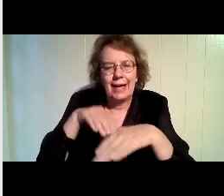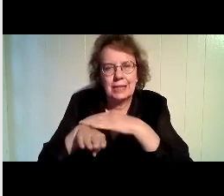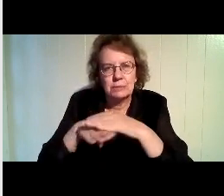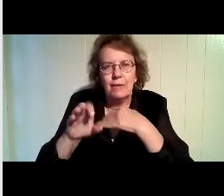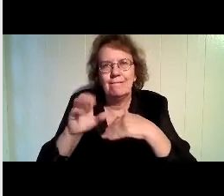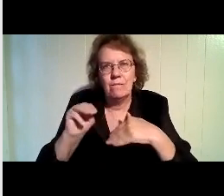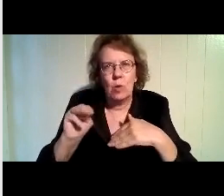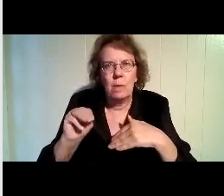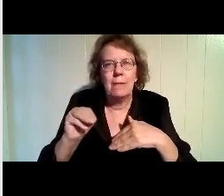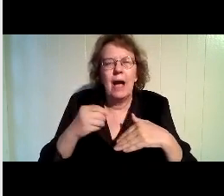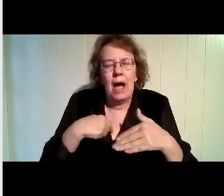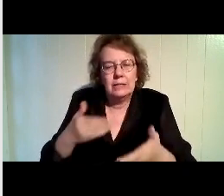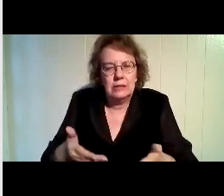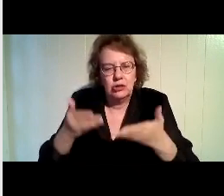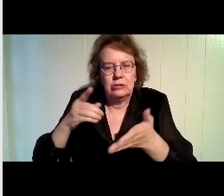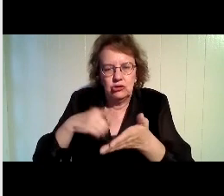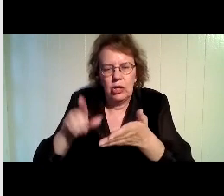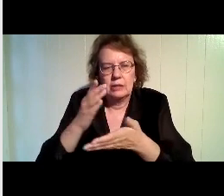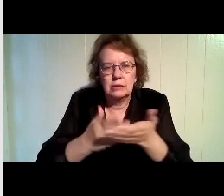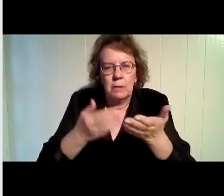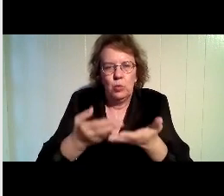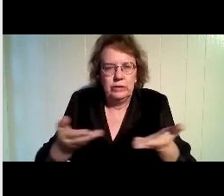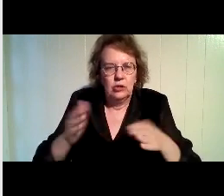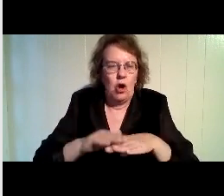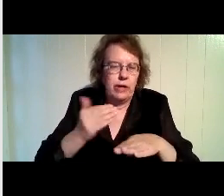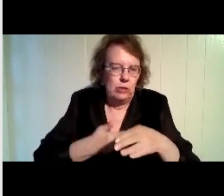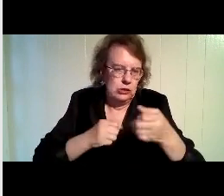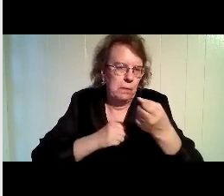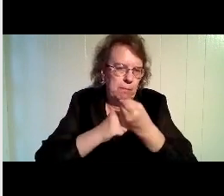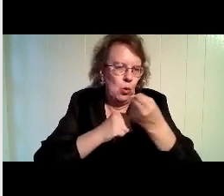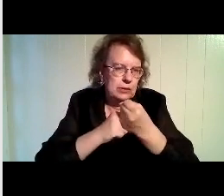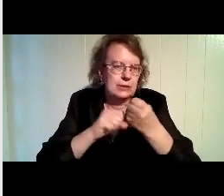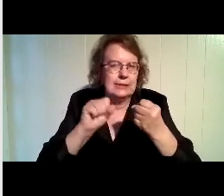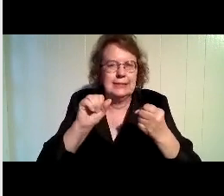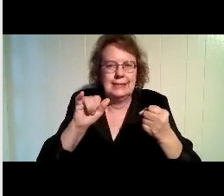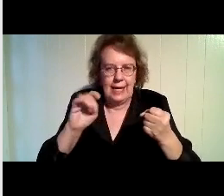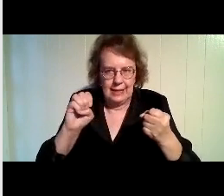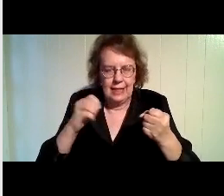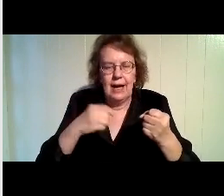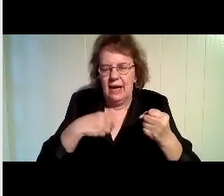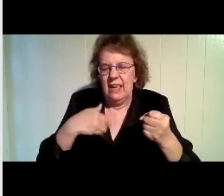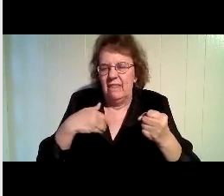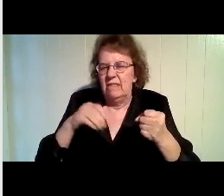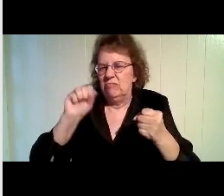out some resources on our support site. That and I actually do have some resources at the end of the session as